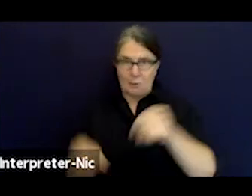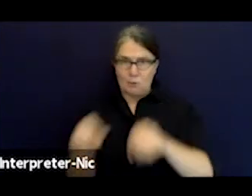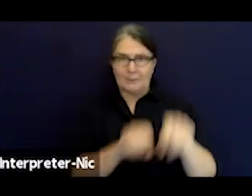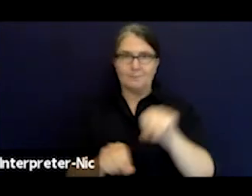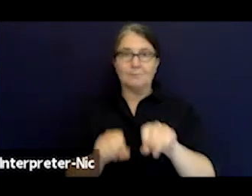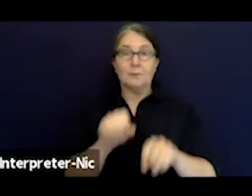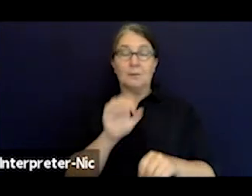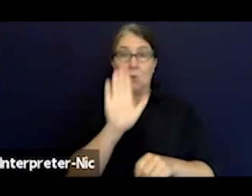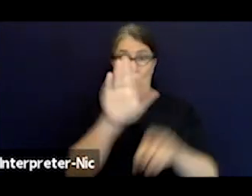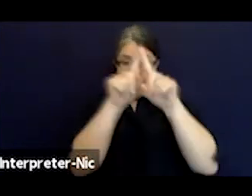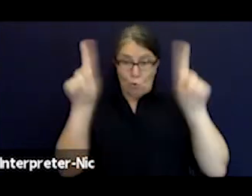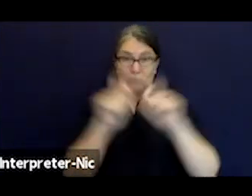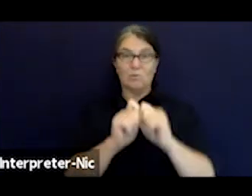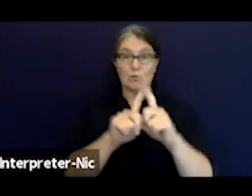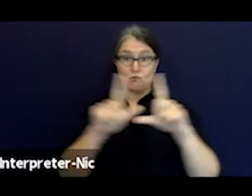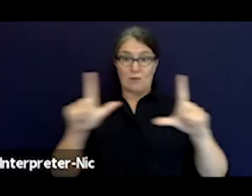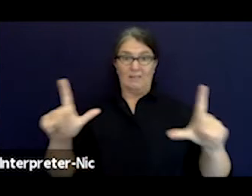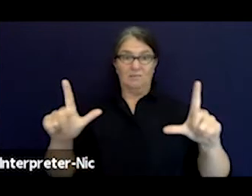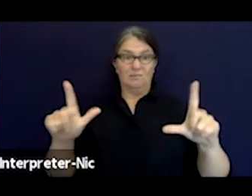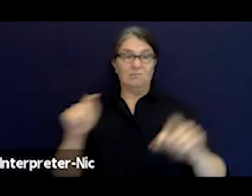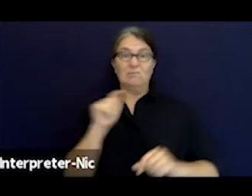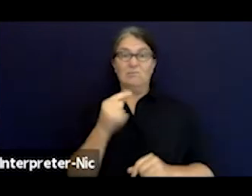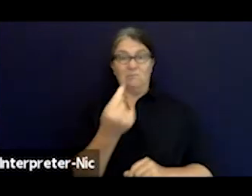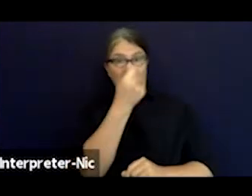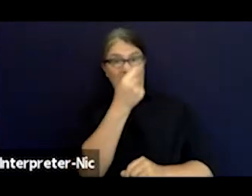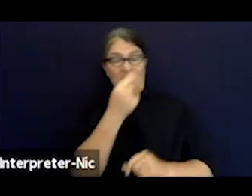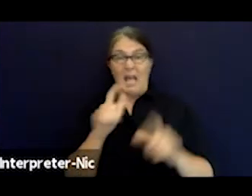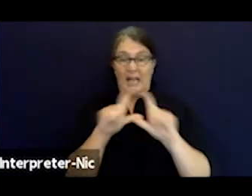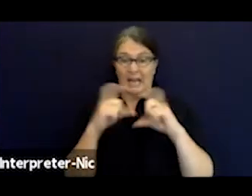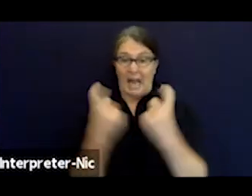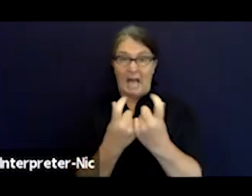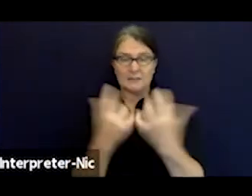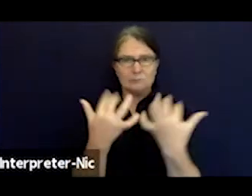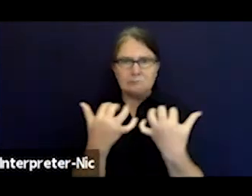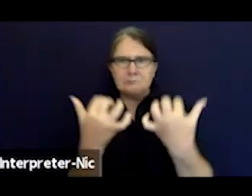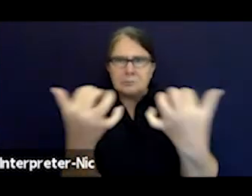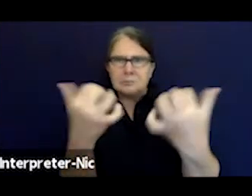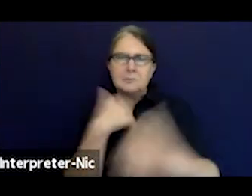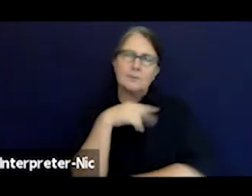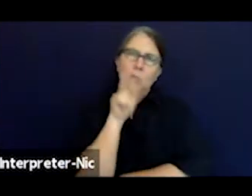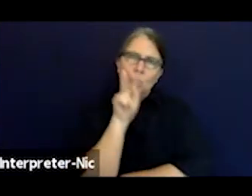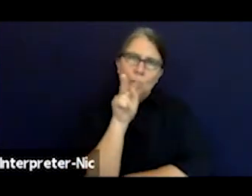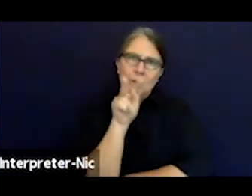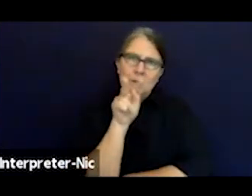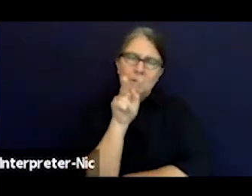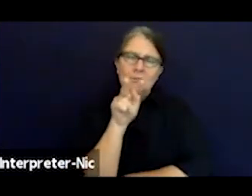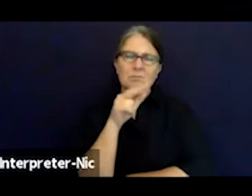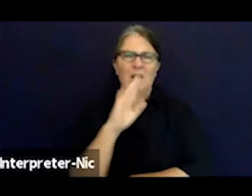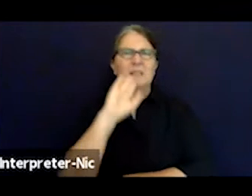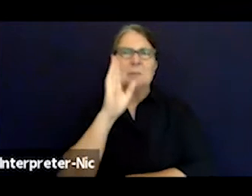and they are all attending a lecture. They are all looking off-camera toward a speaker. And one of